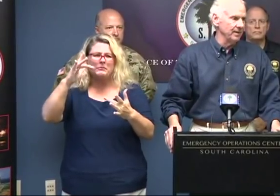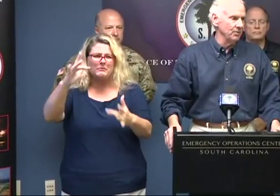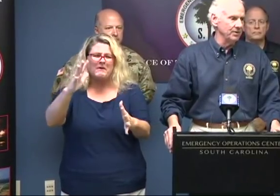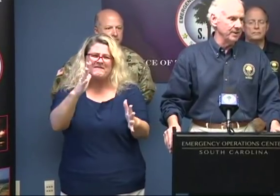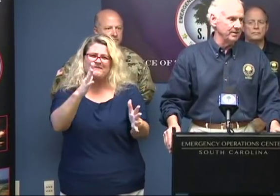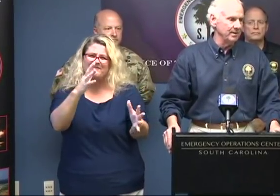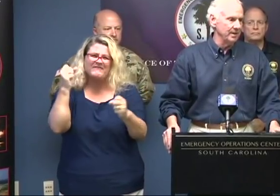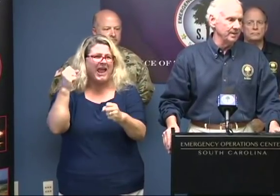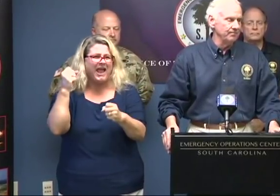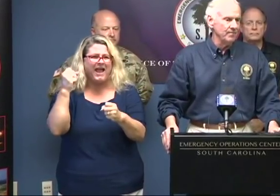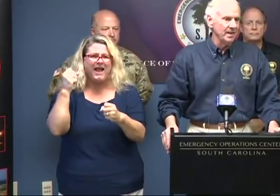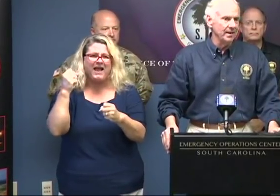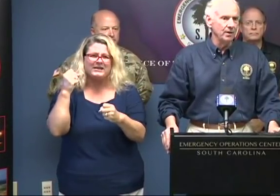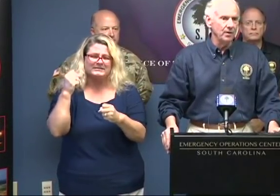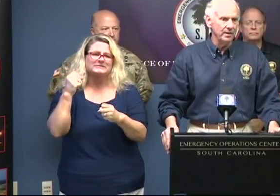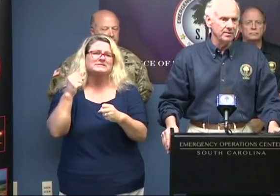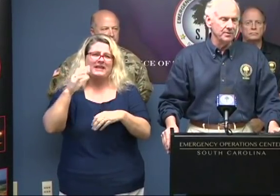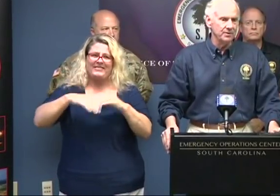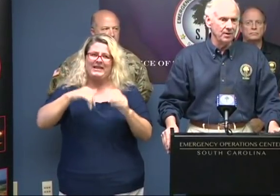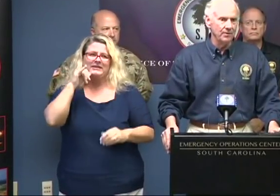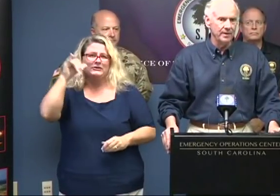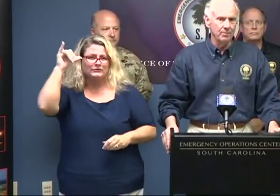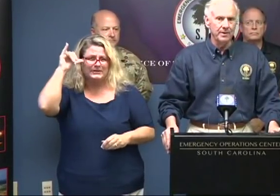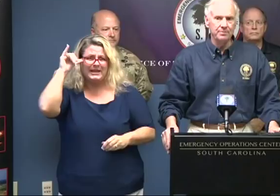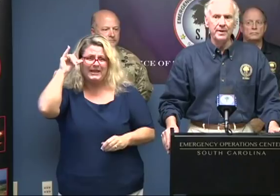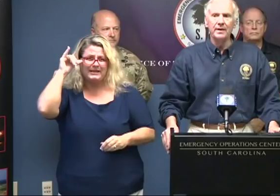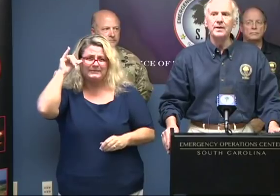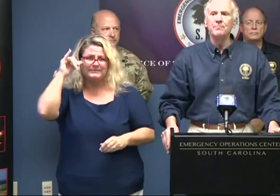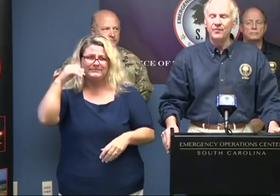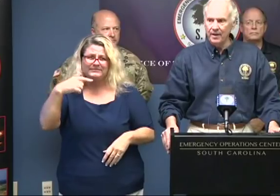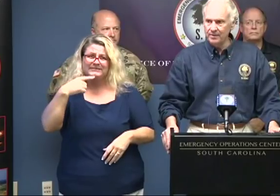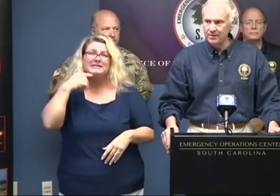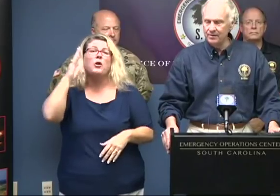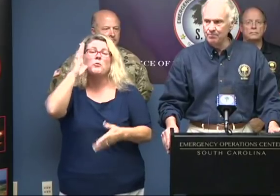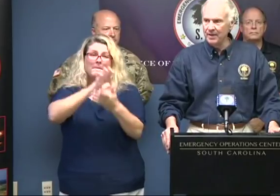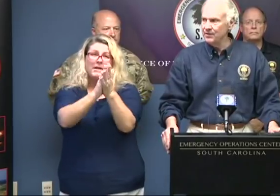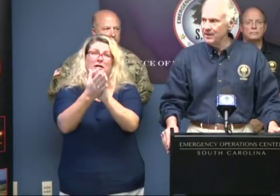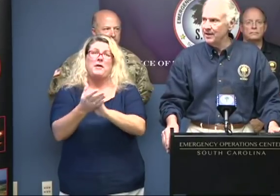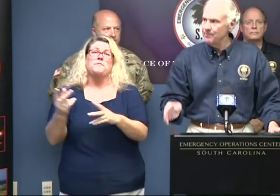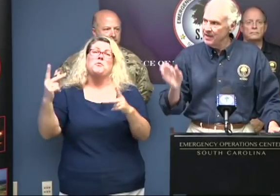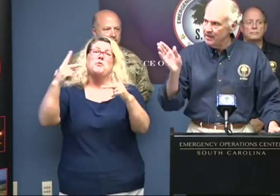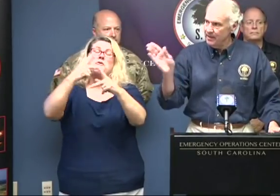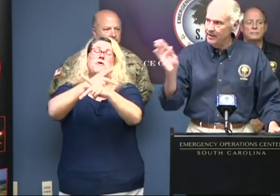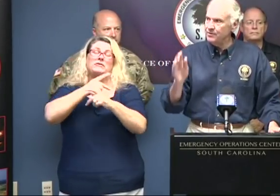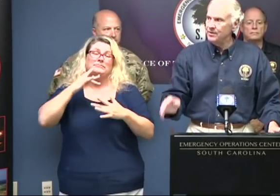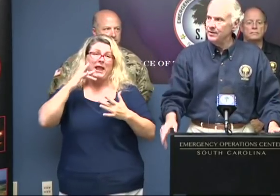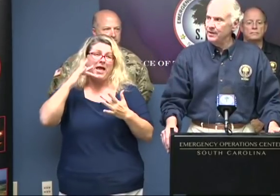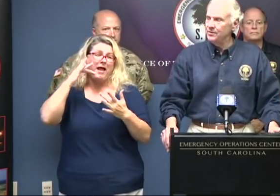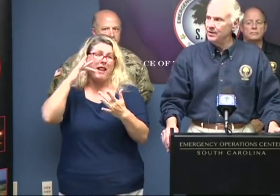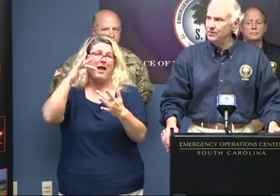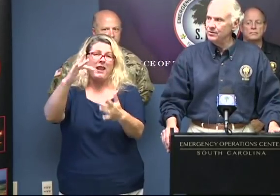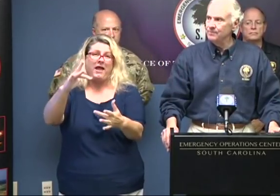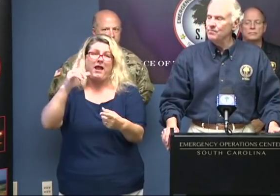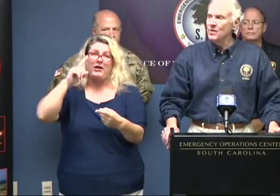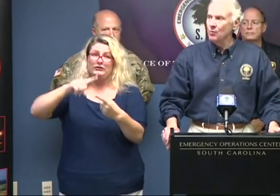than it was yesterday. And all estimates are that it'll be spinning even faster by the time it gets to the East Coast,